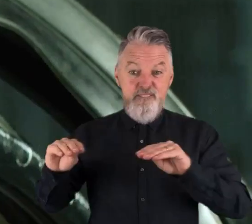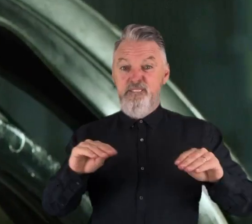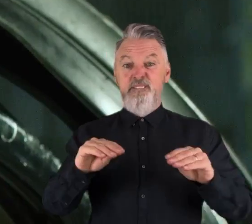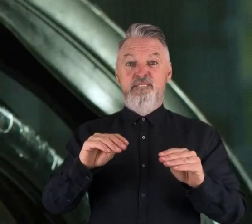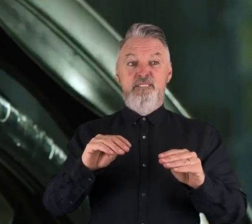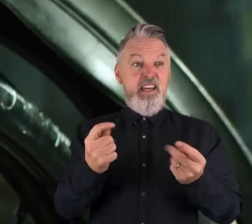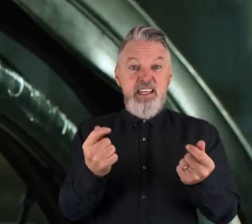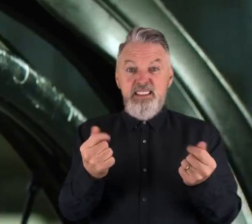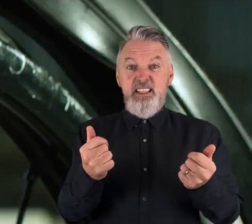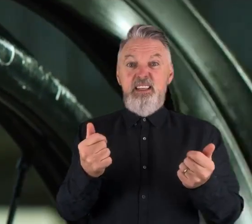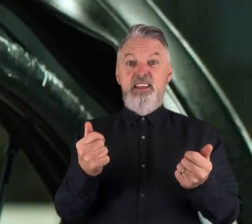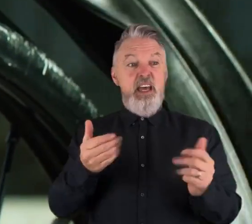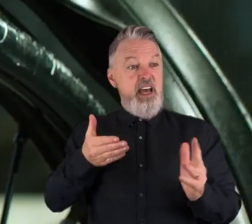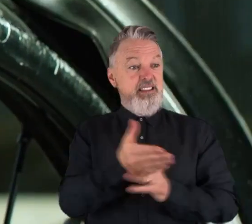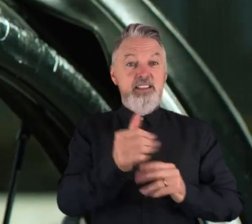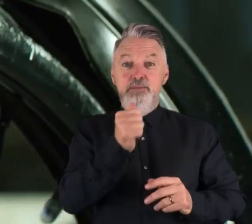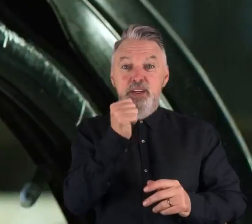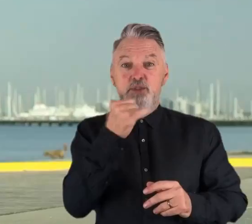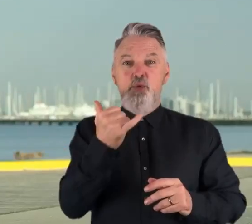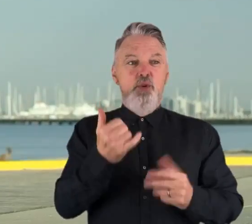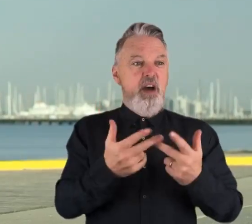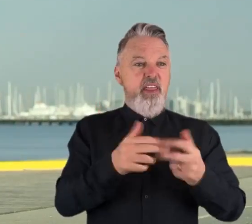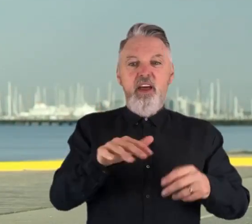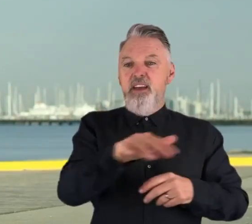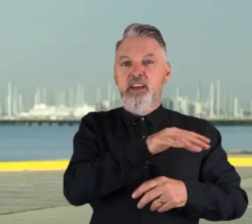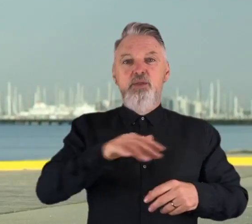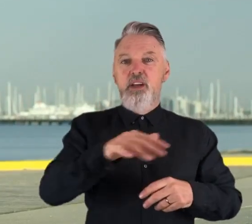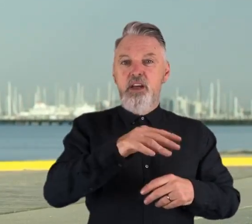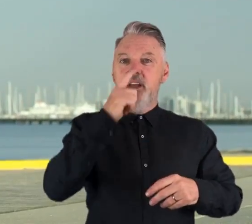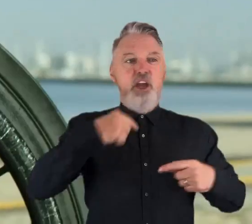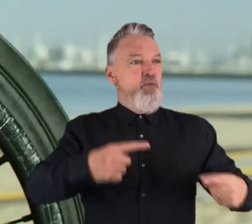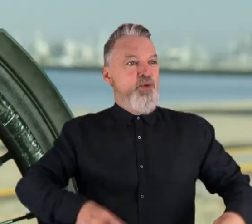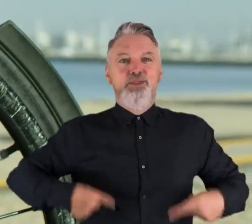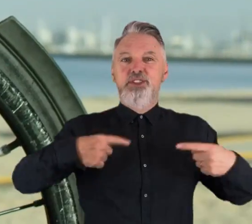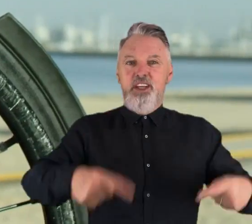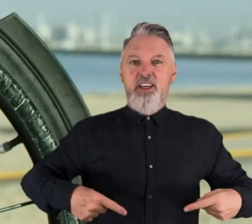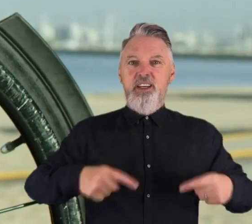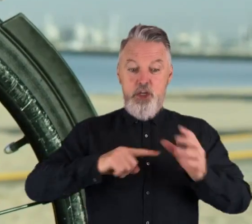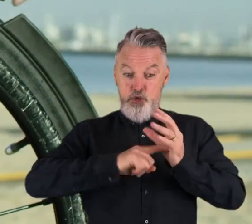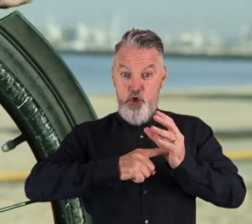to access the beach and other soft offroad terrains independently. They're a set of tires that retro-fit to existing